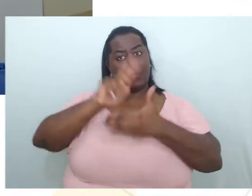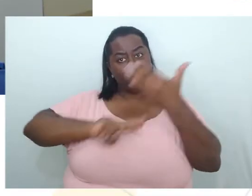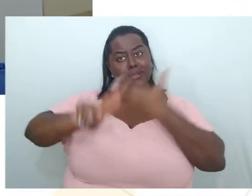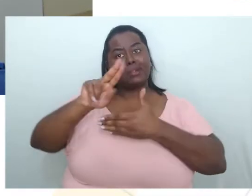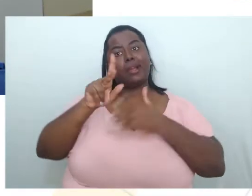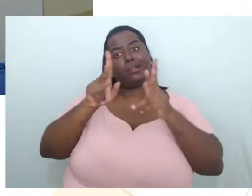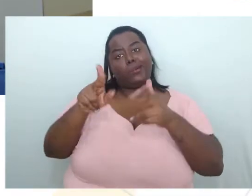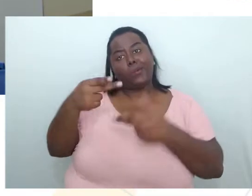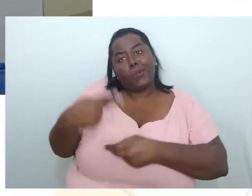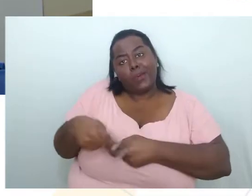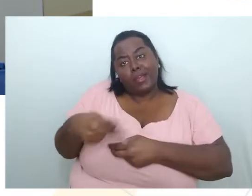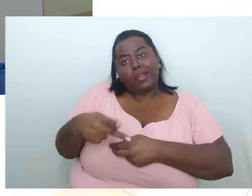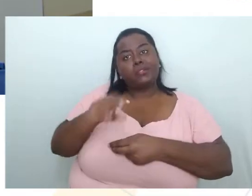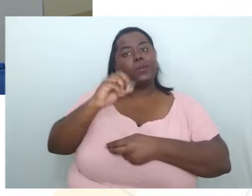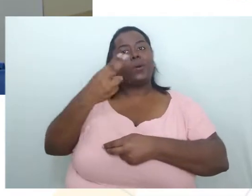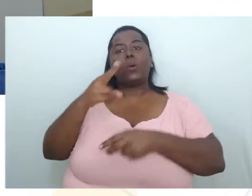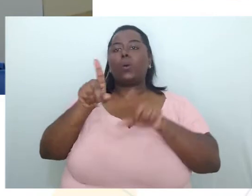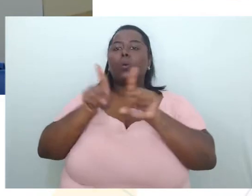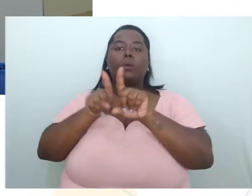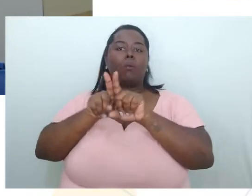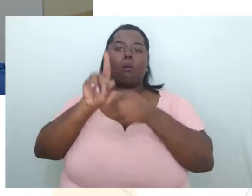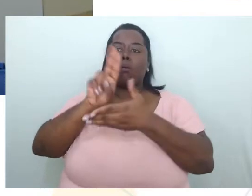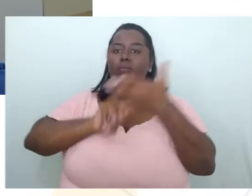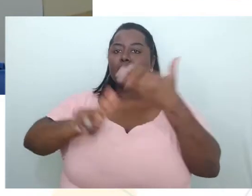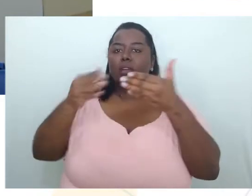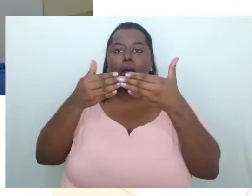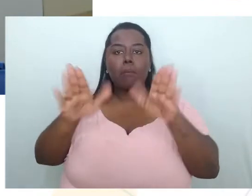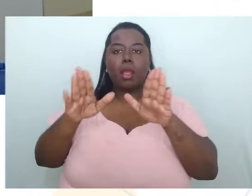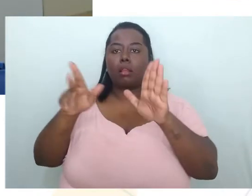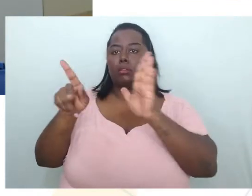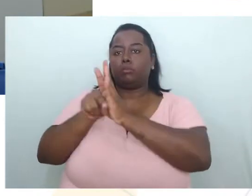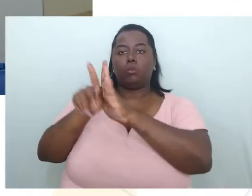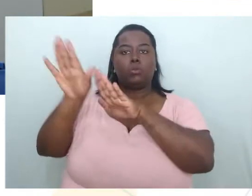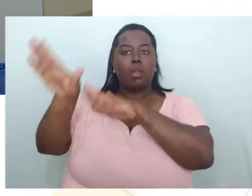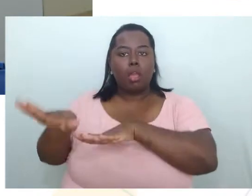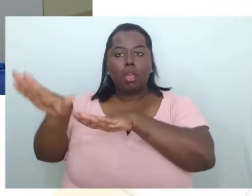and open universities such as the United Kingdom Open University,